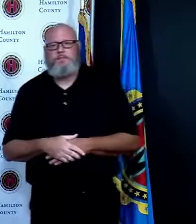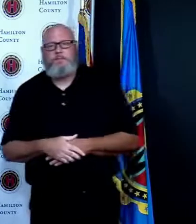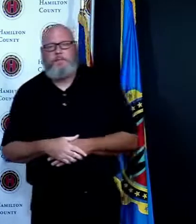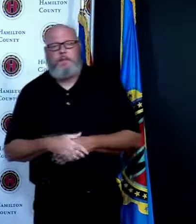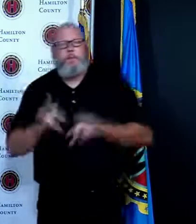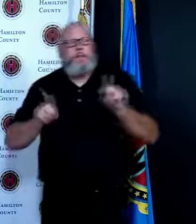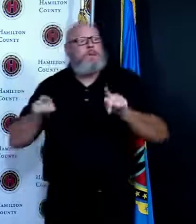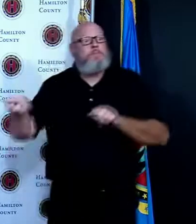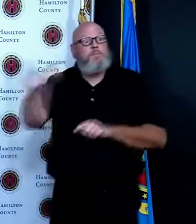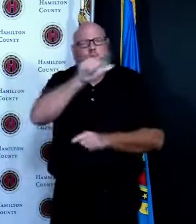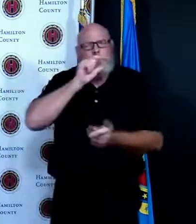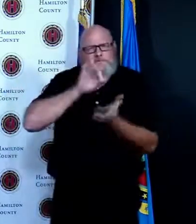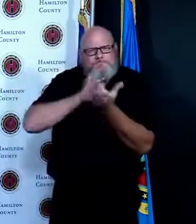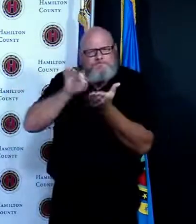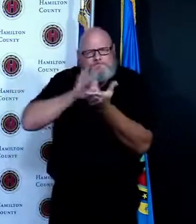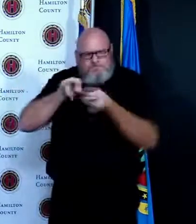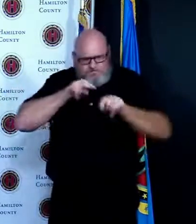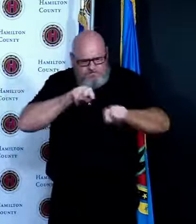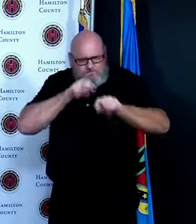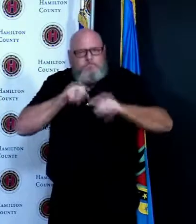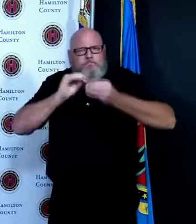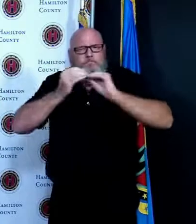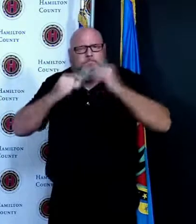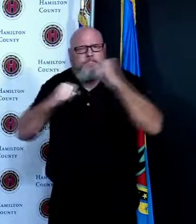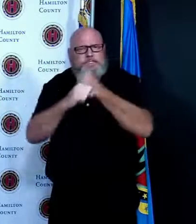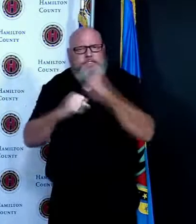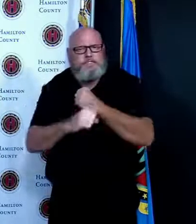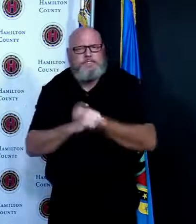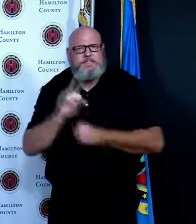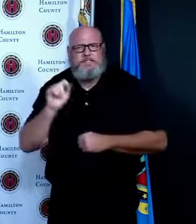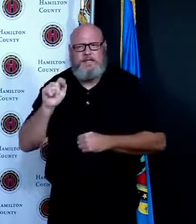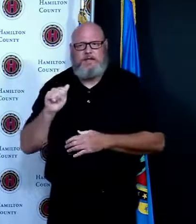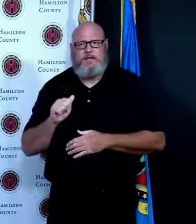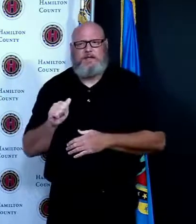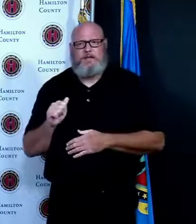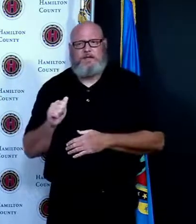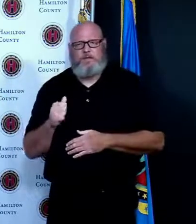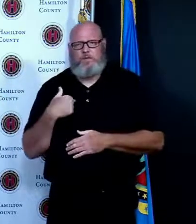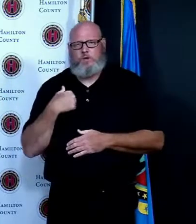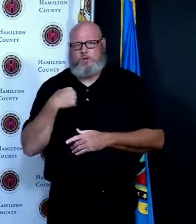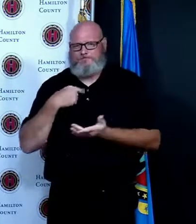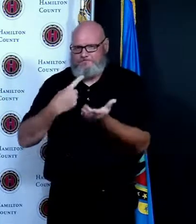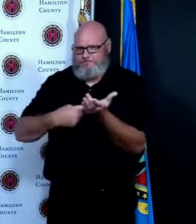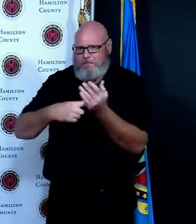increases I'm going to highlight one of these for you and it is the top one the positive cases